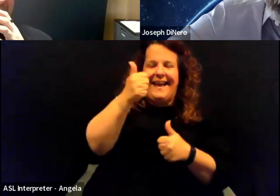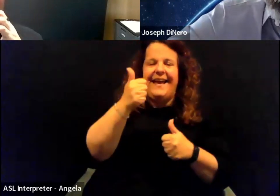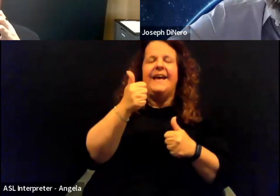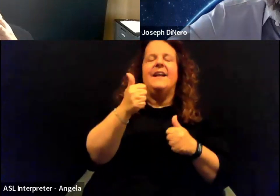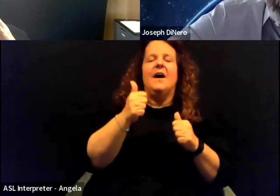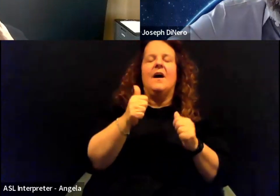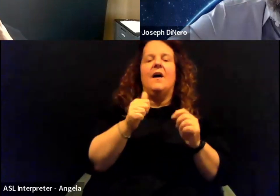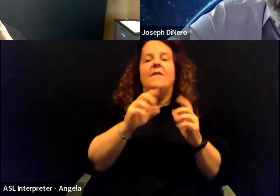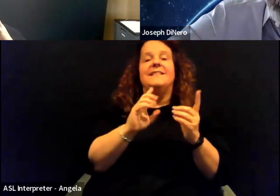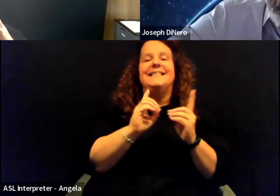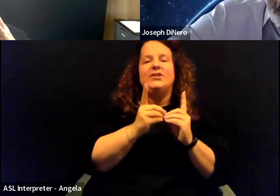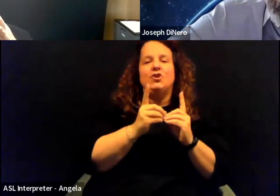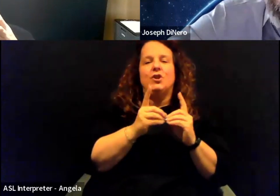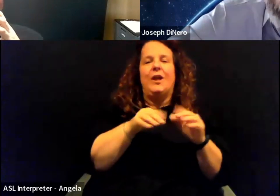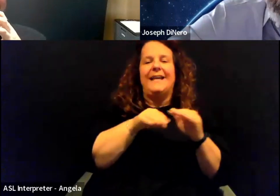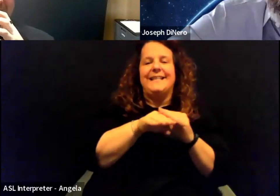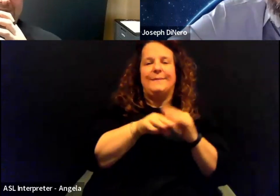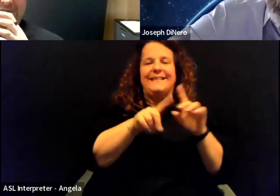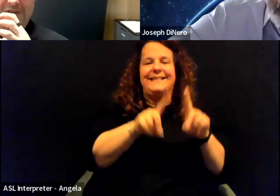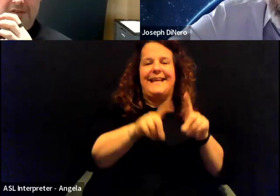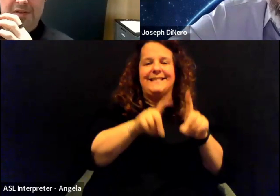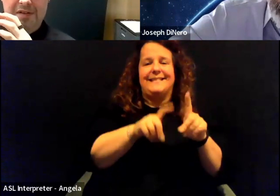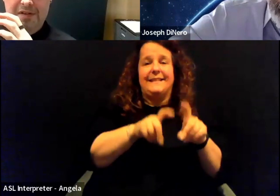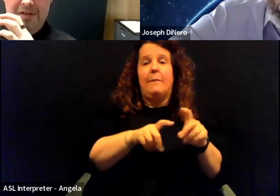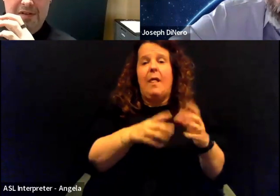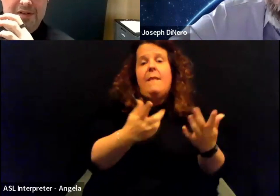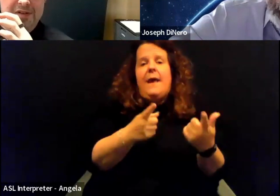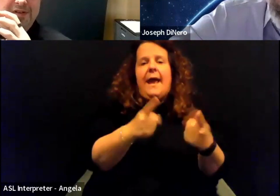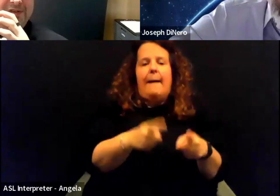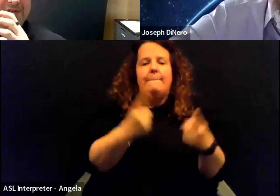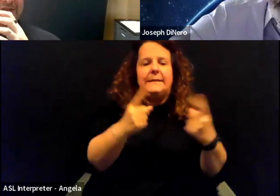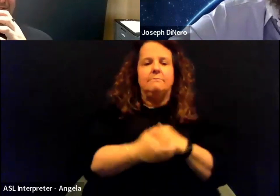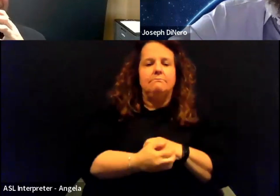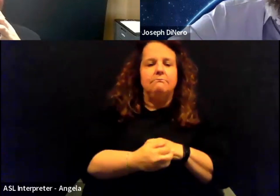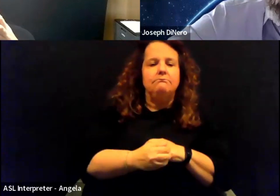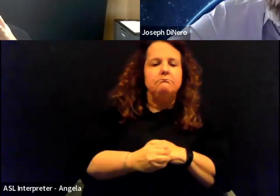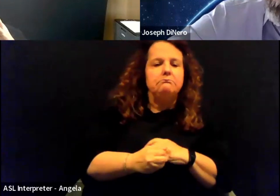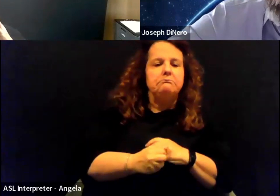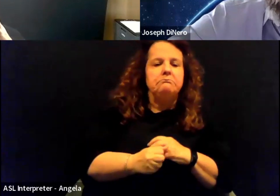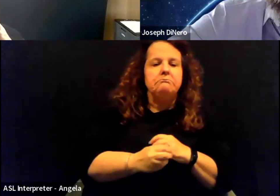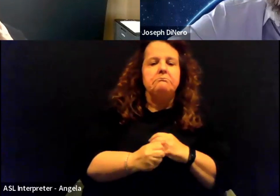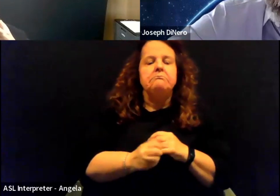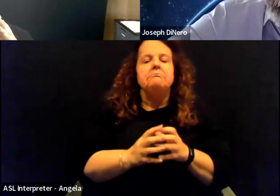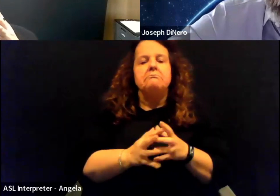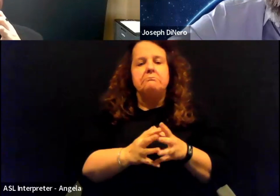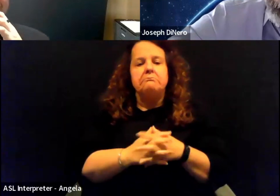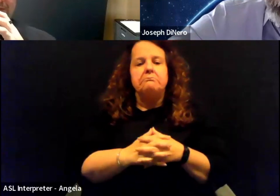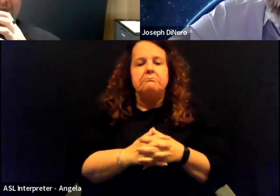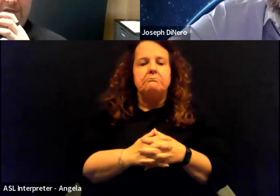, that's sort of, happenstance. One day when I was working, I got within the